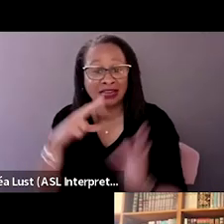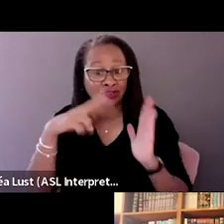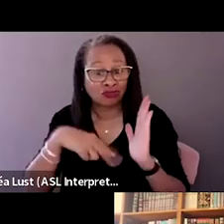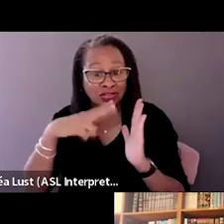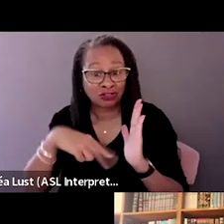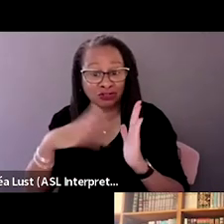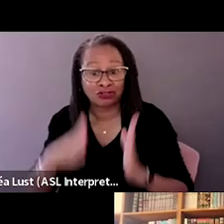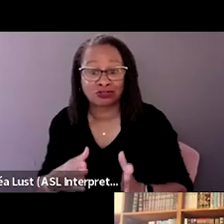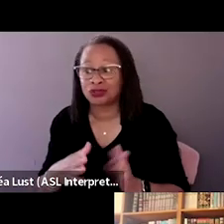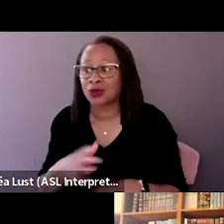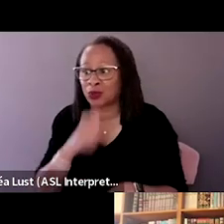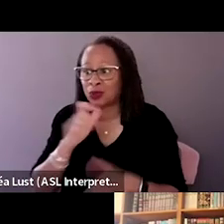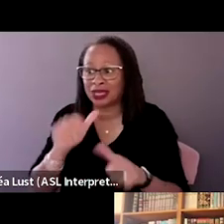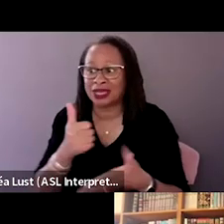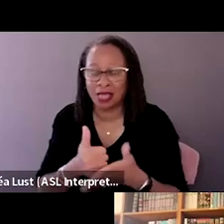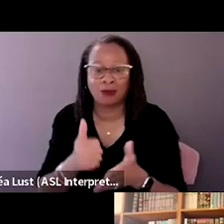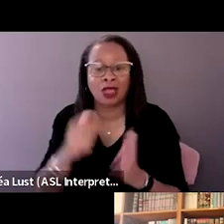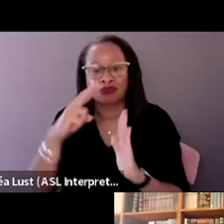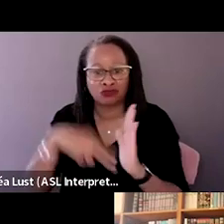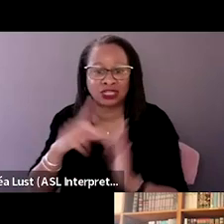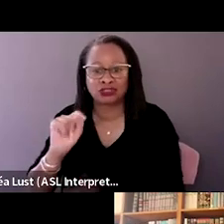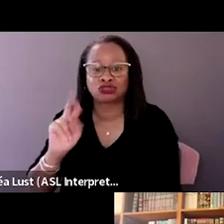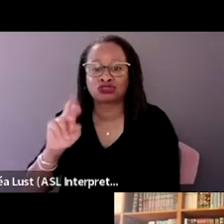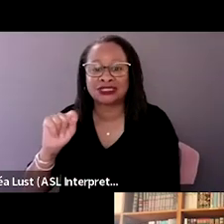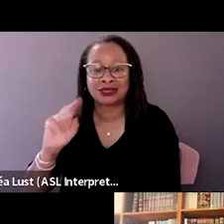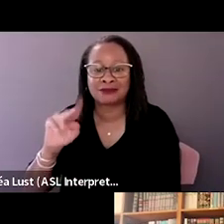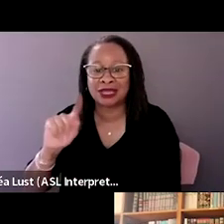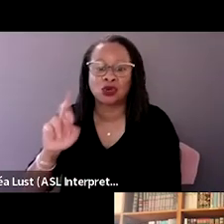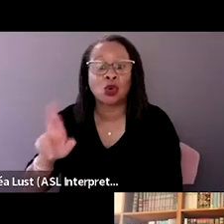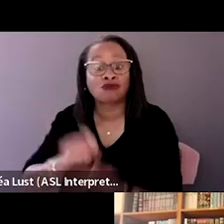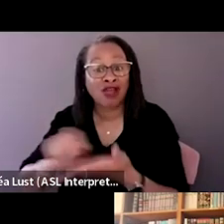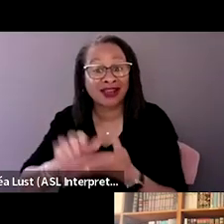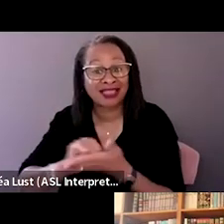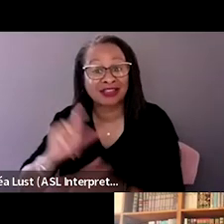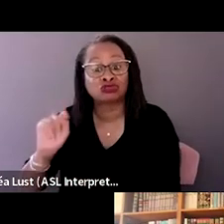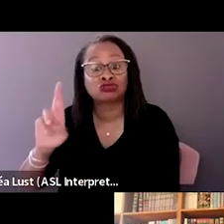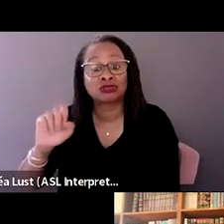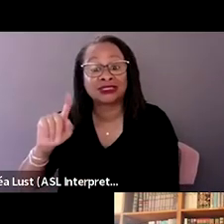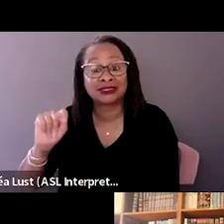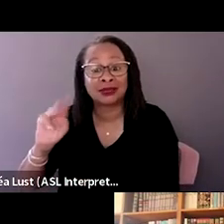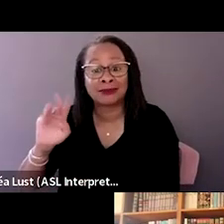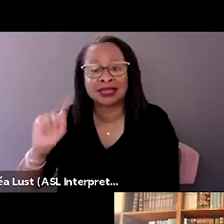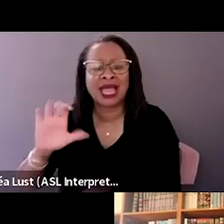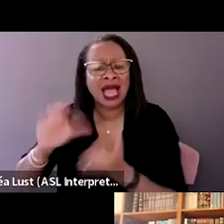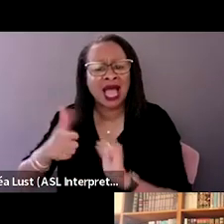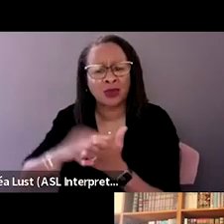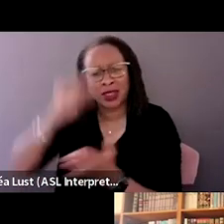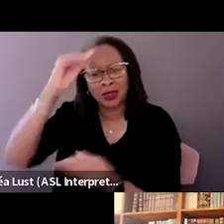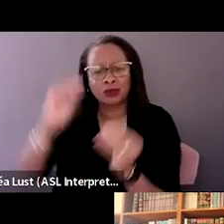that can help with reading the treatment or writing the treatment. How do we learn more about how to write a treatment?